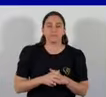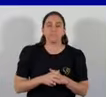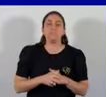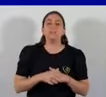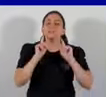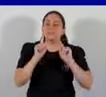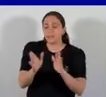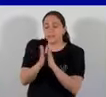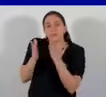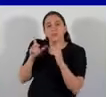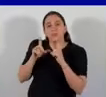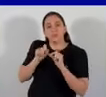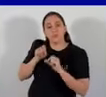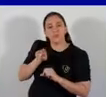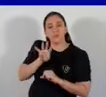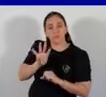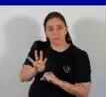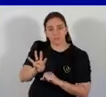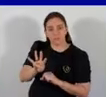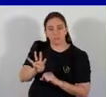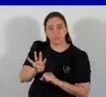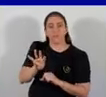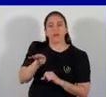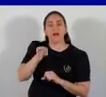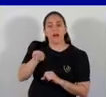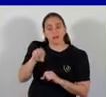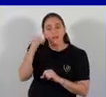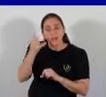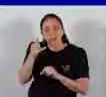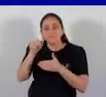In fact, and before he had a sketch of a growth model